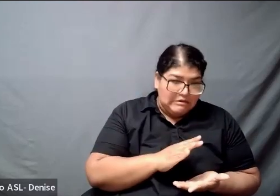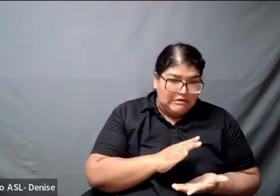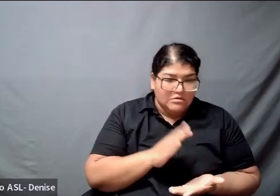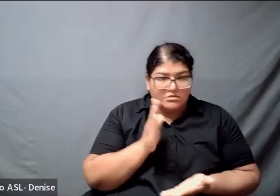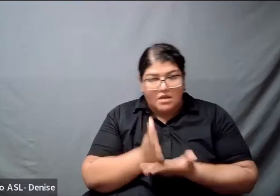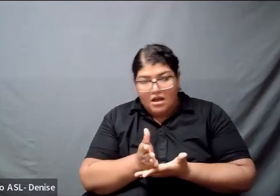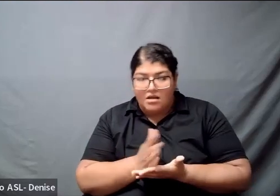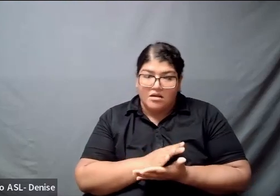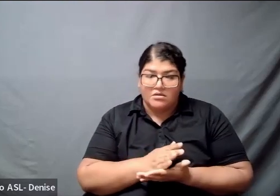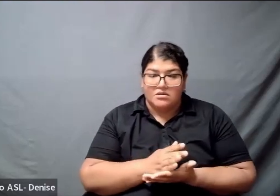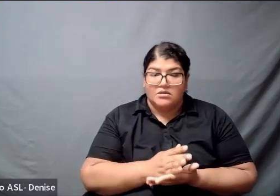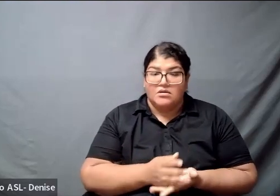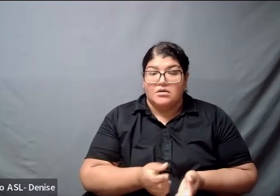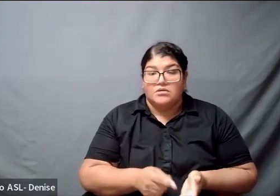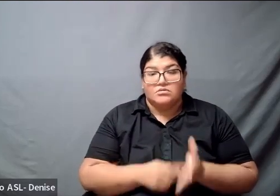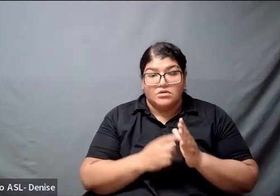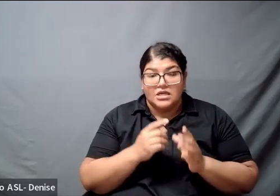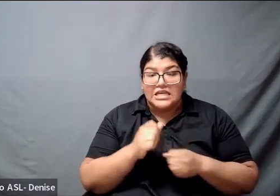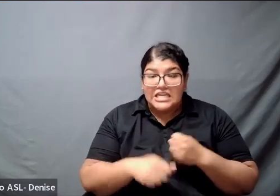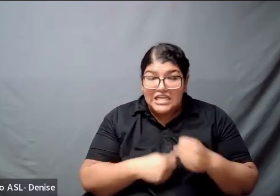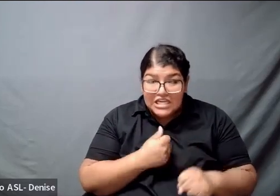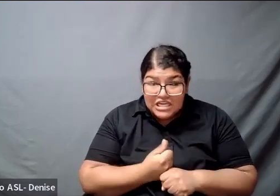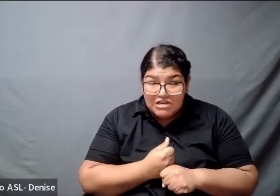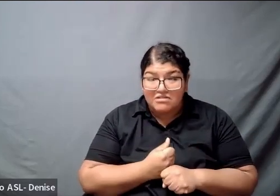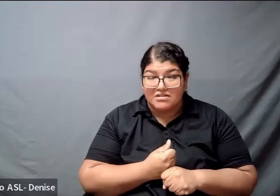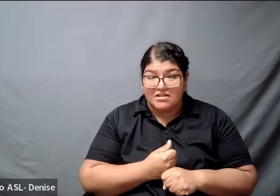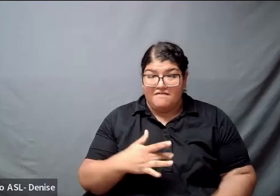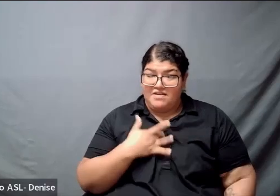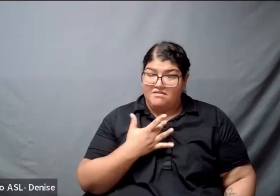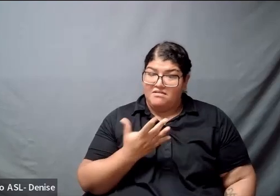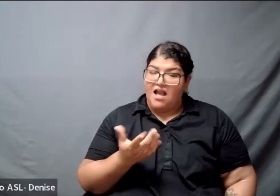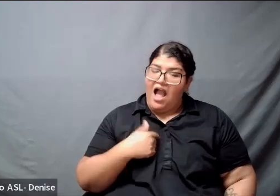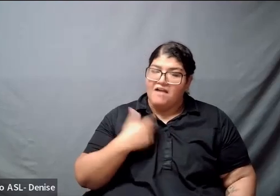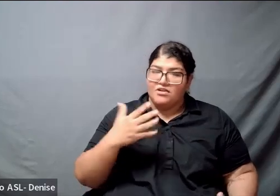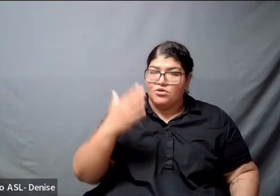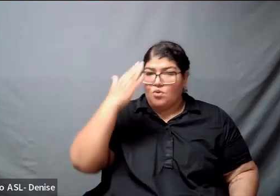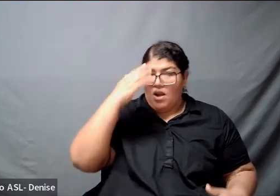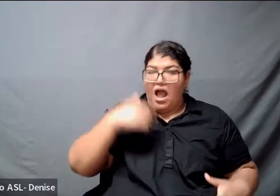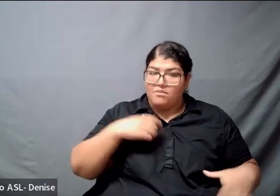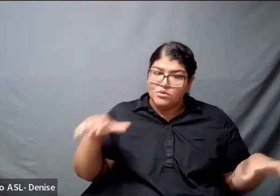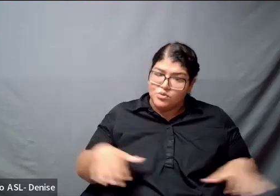I do feel like I'm better at it now, but it's not like I know what I'm doing. I just know better when I'm failing.